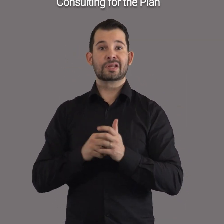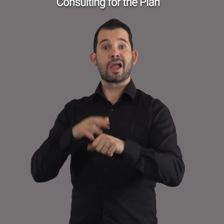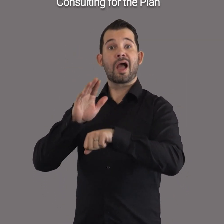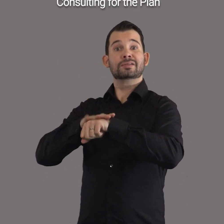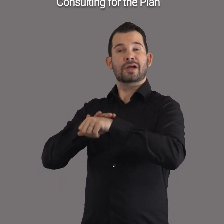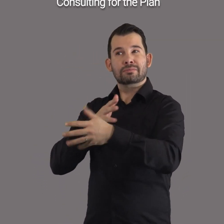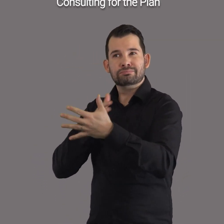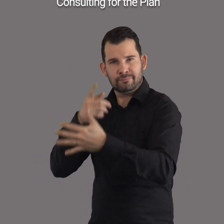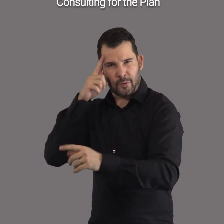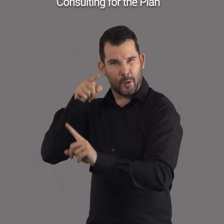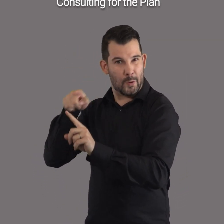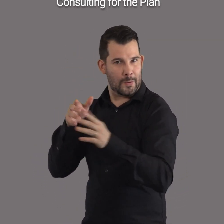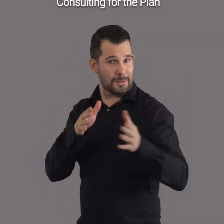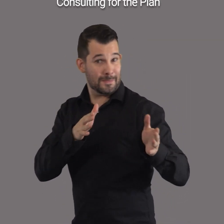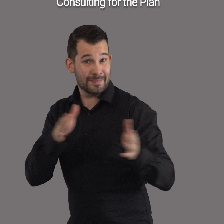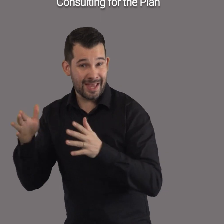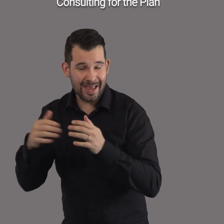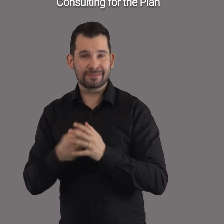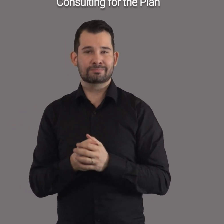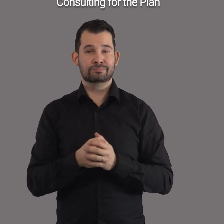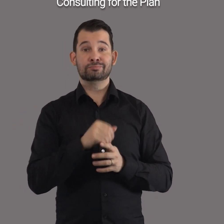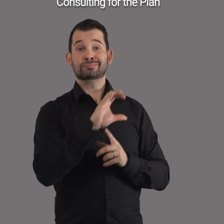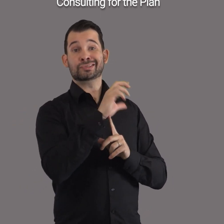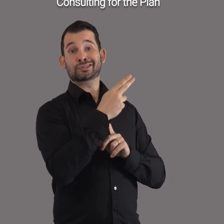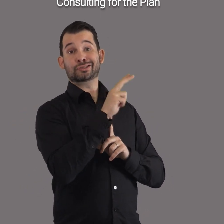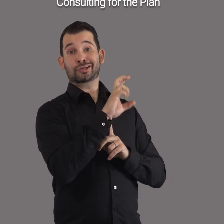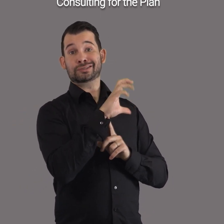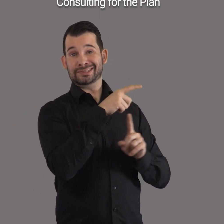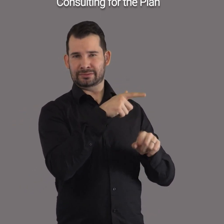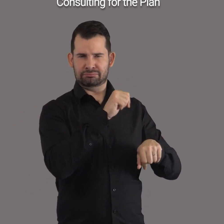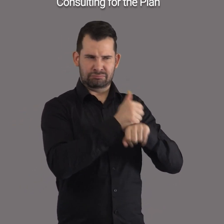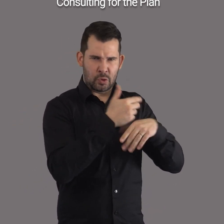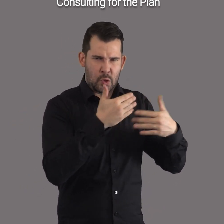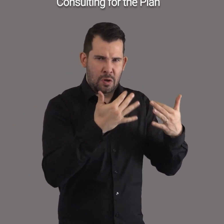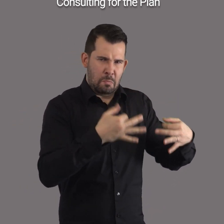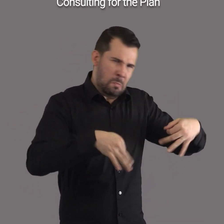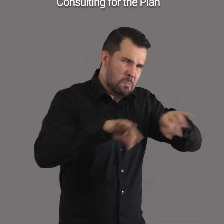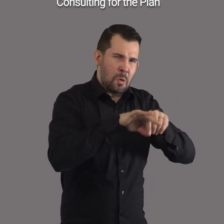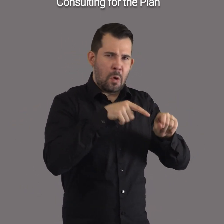Consulting for the Plan